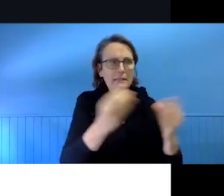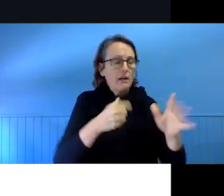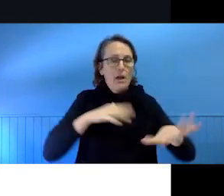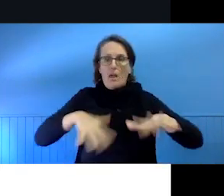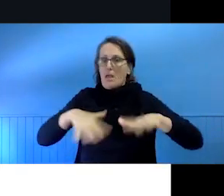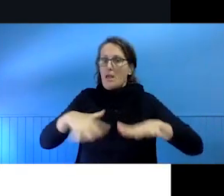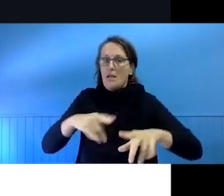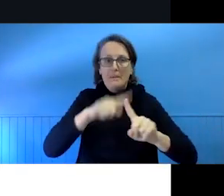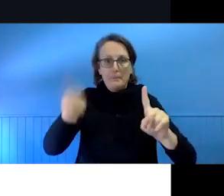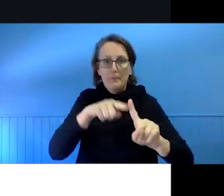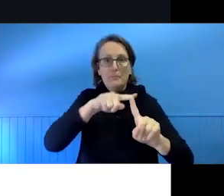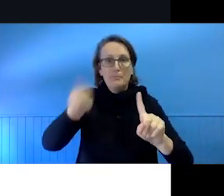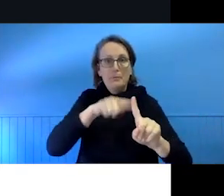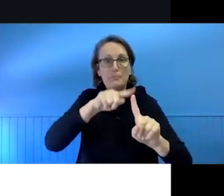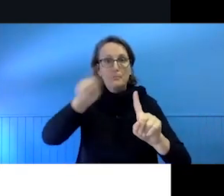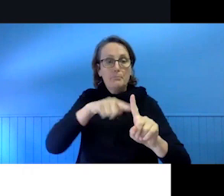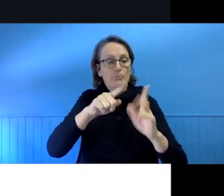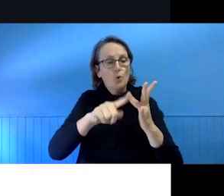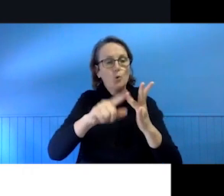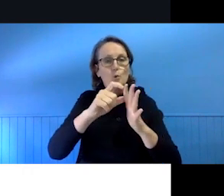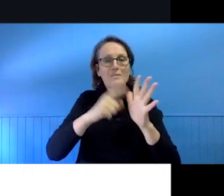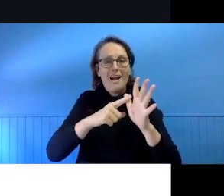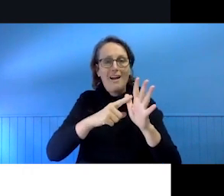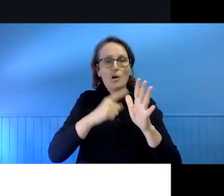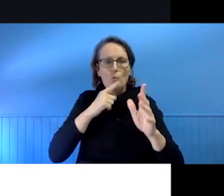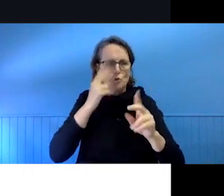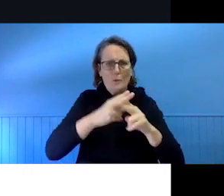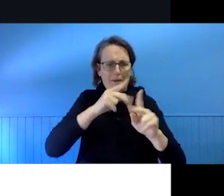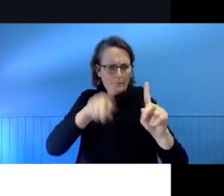in a fast cycle, you want to go through the loop every couple of